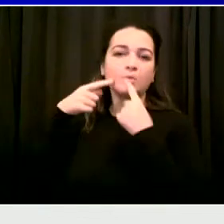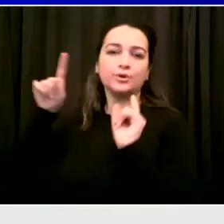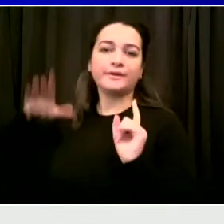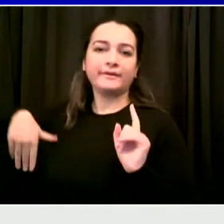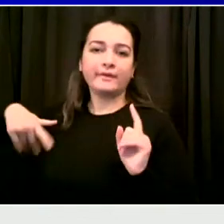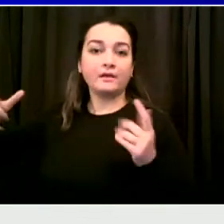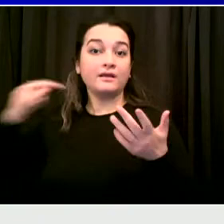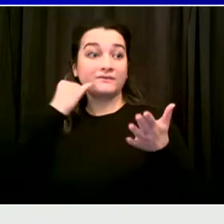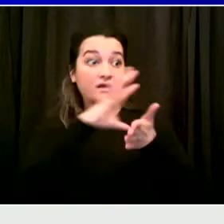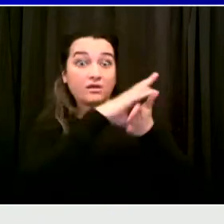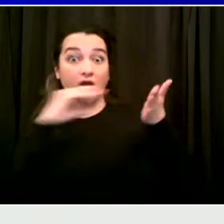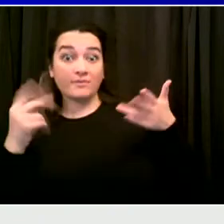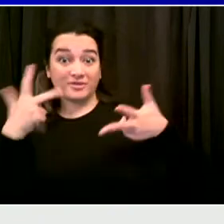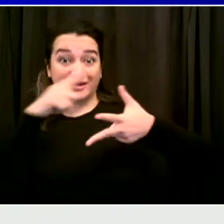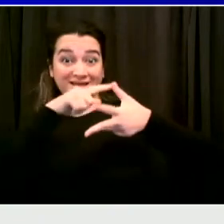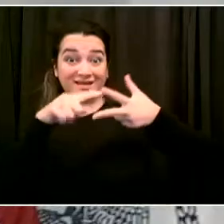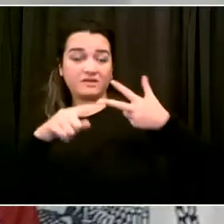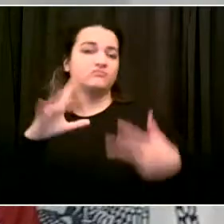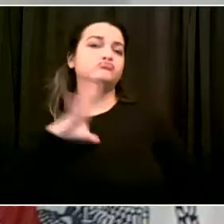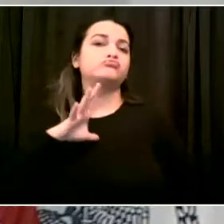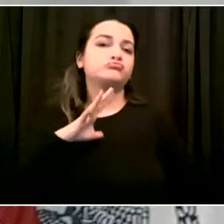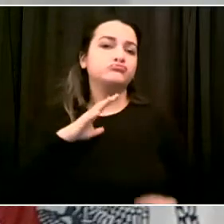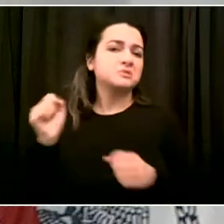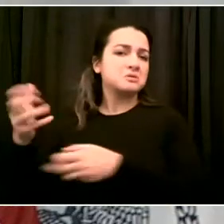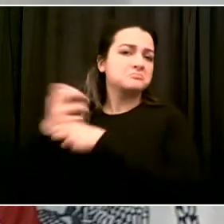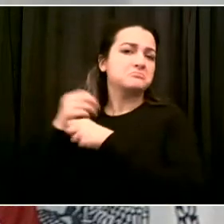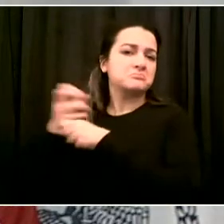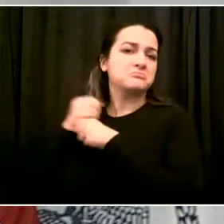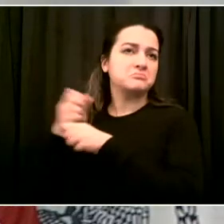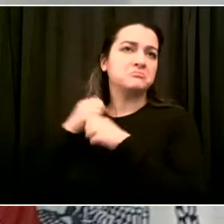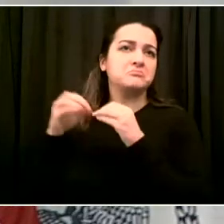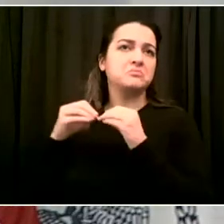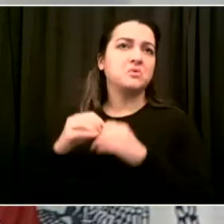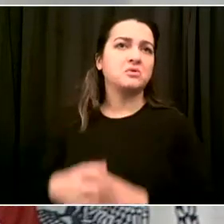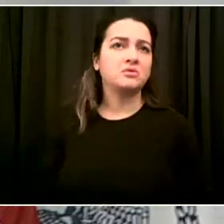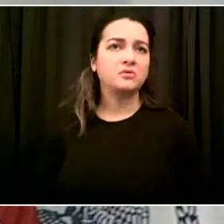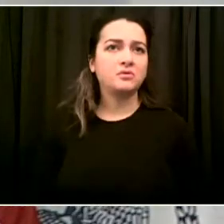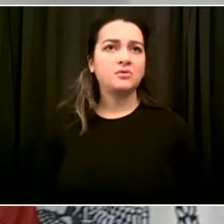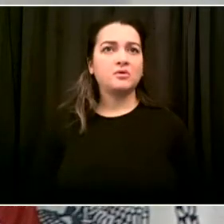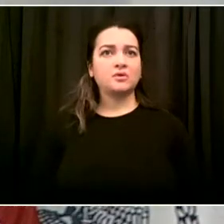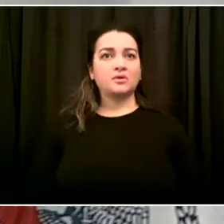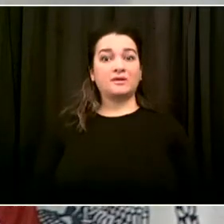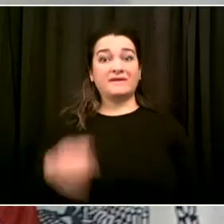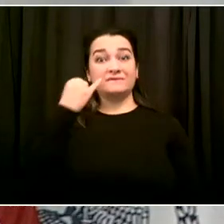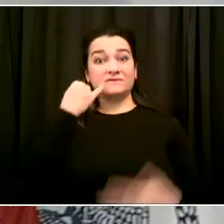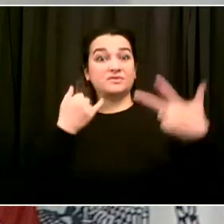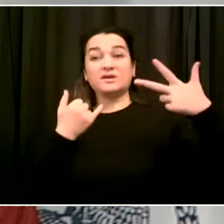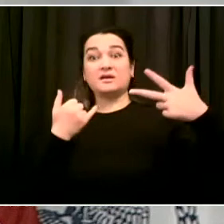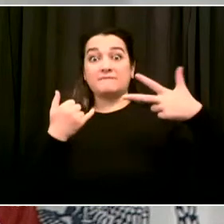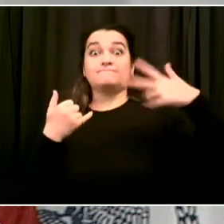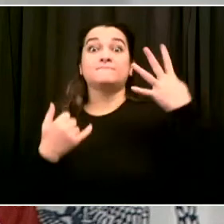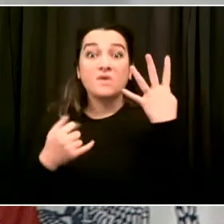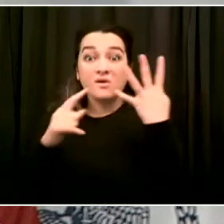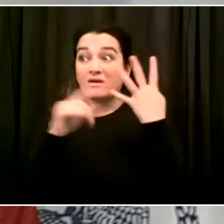500,000 DOSES A WEEK IF WE HAVE THE SUPPLY.